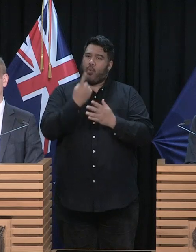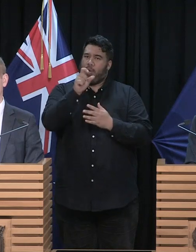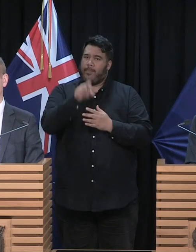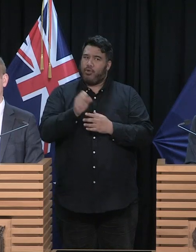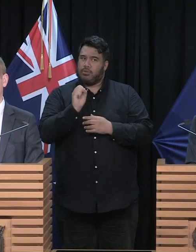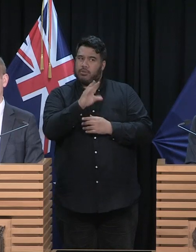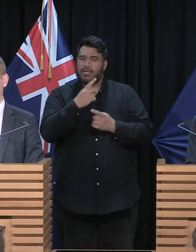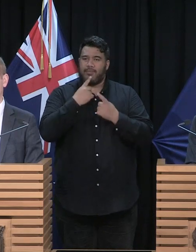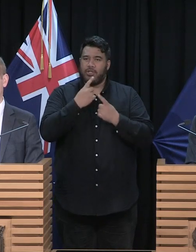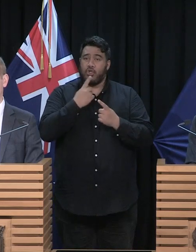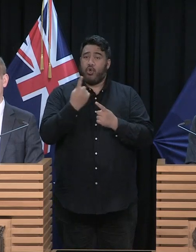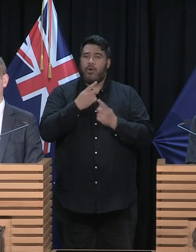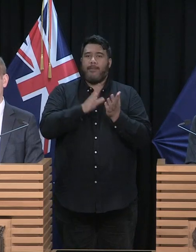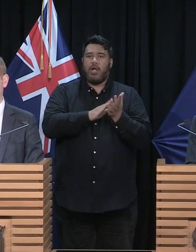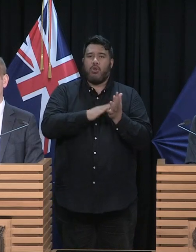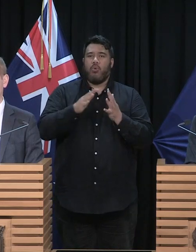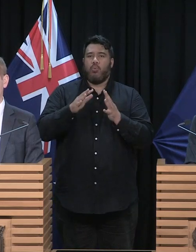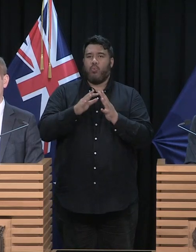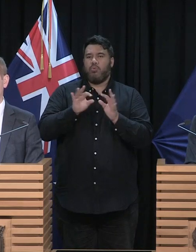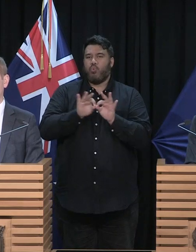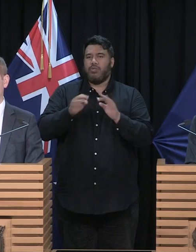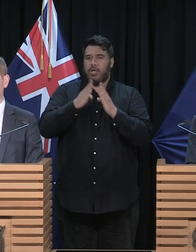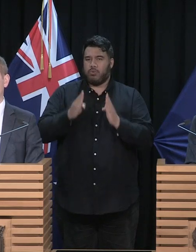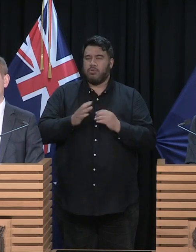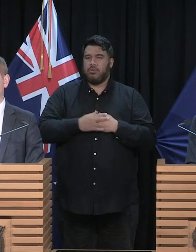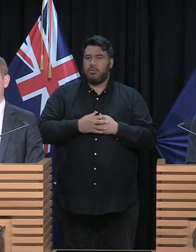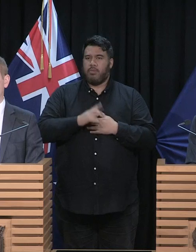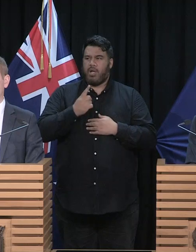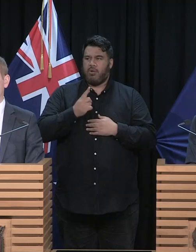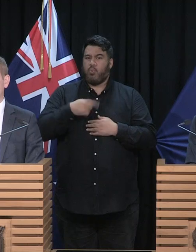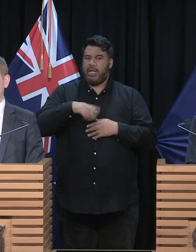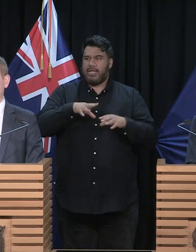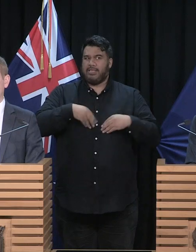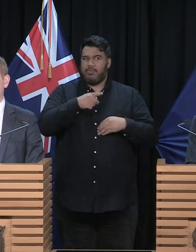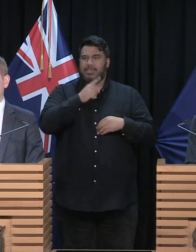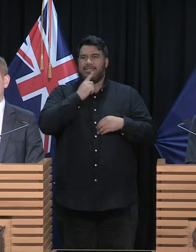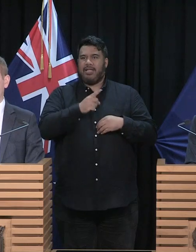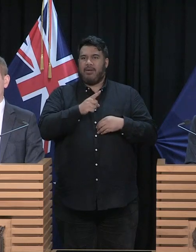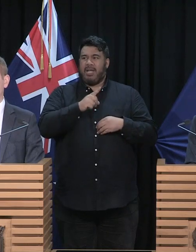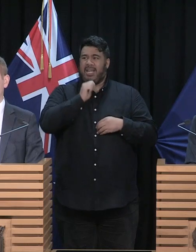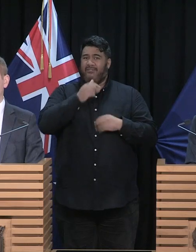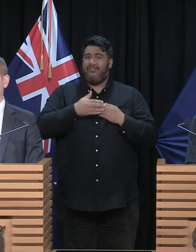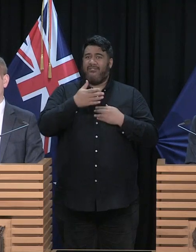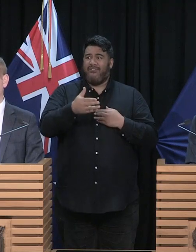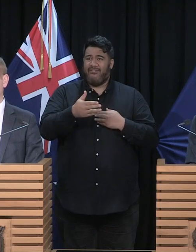Minister, Michelle Boag was essentially taken at her word, other than Michael Woodhouse with similar information.